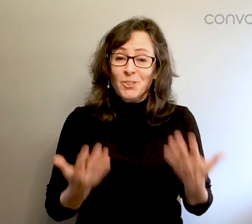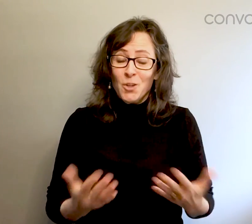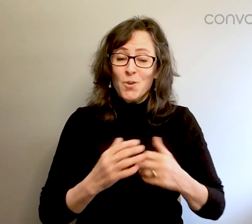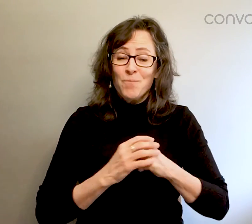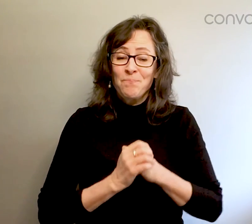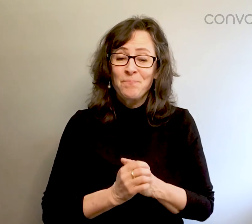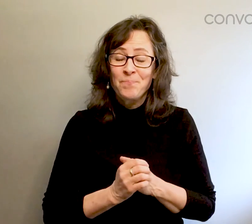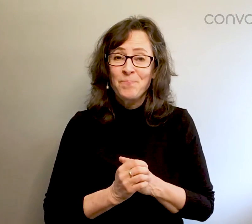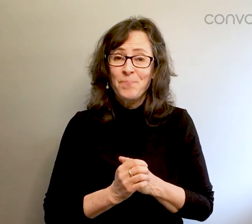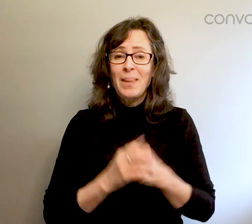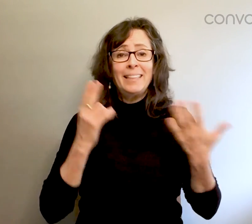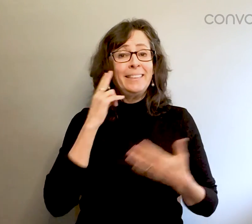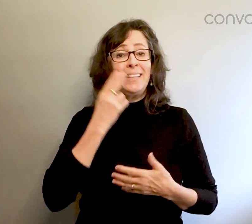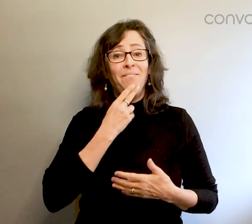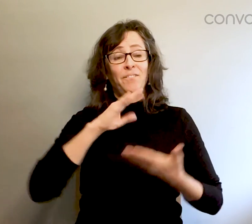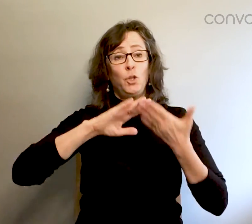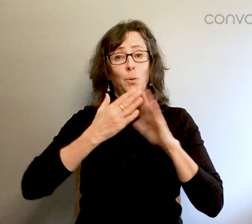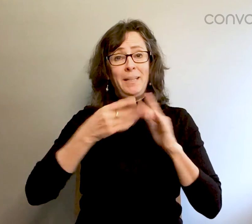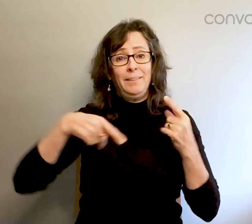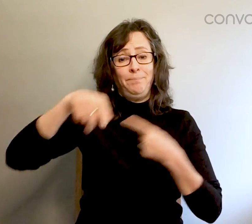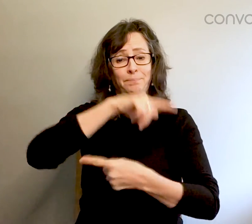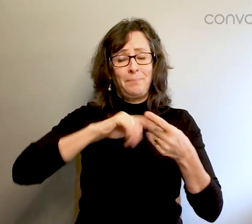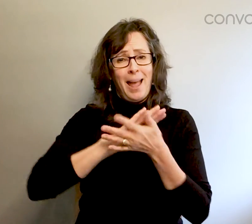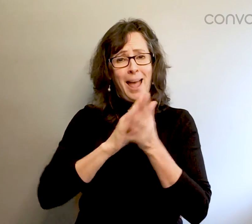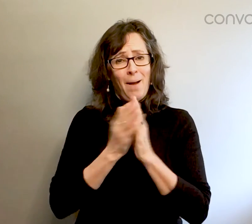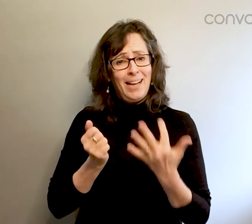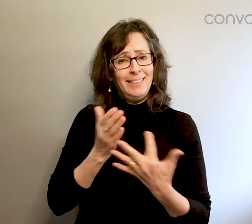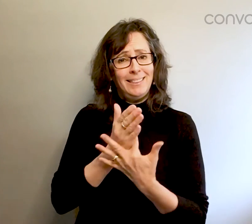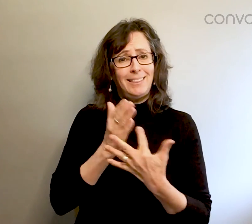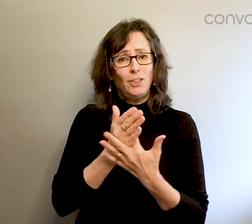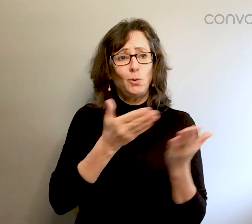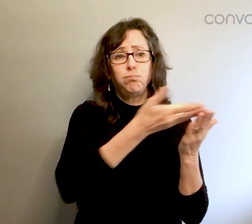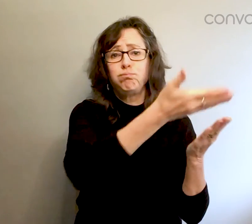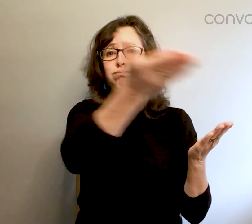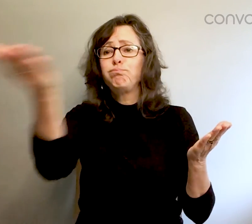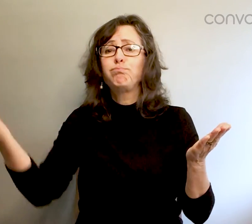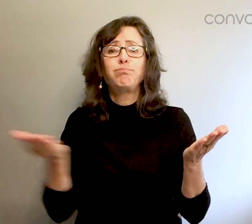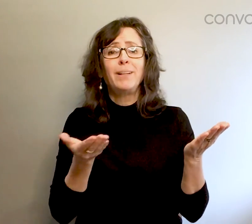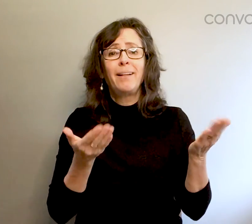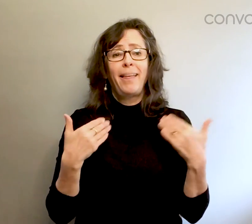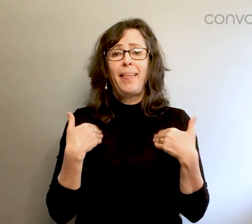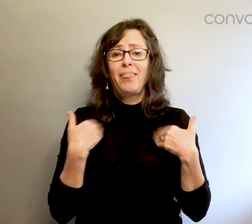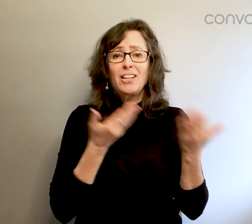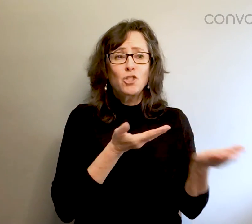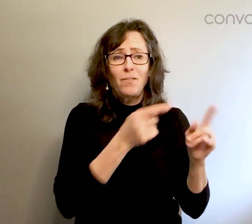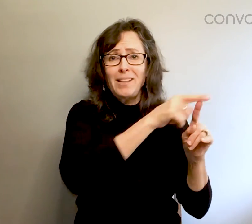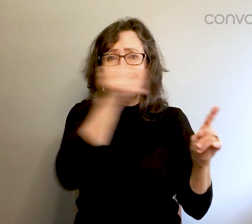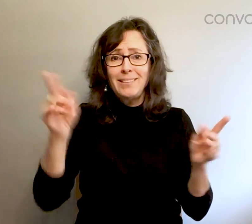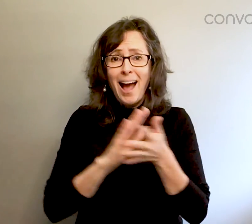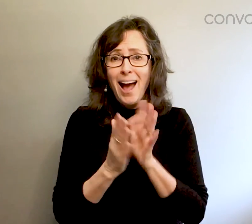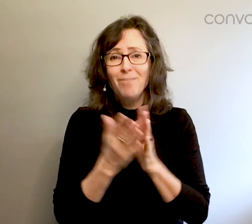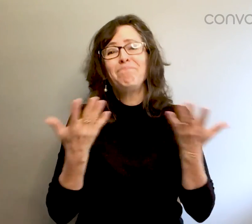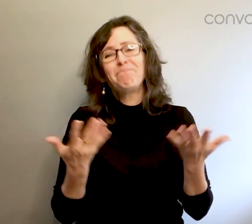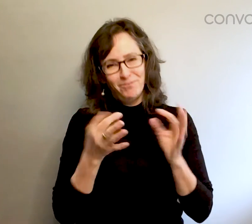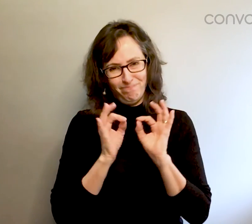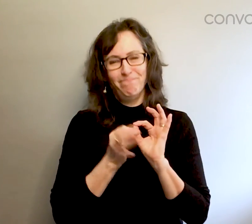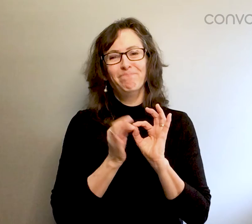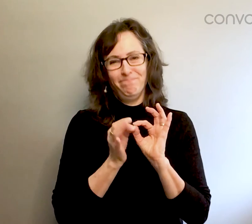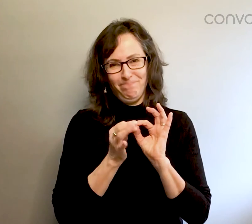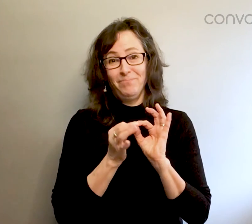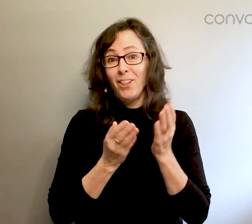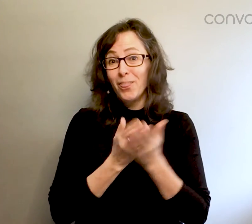Deaf people access a range of health services through interpreters.